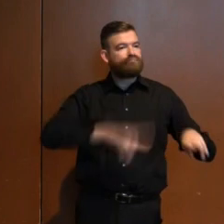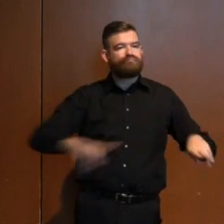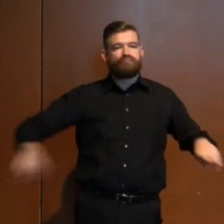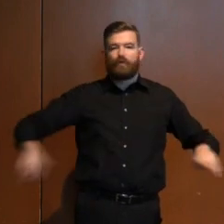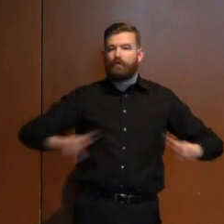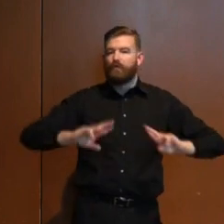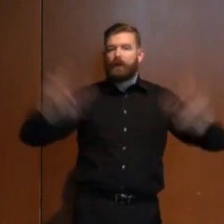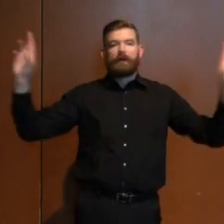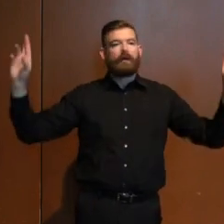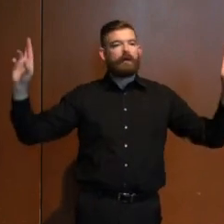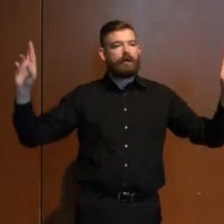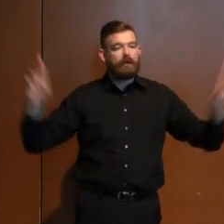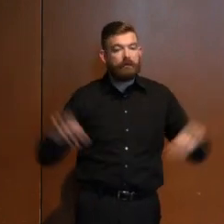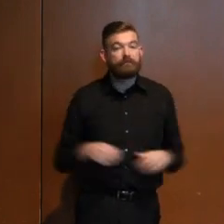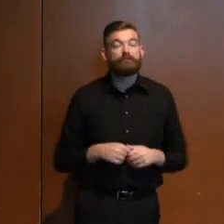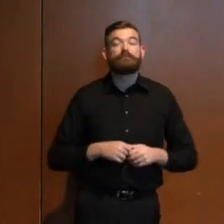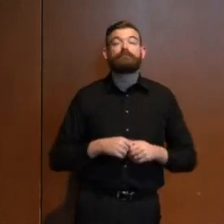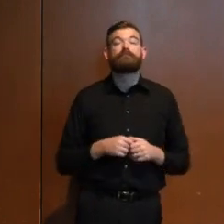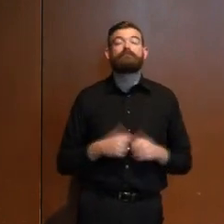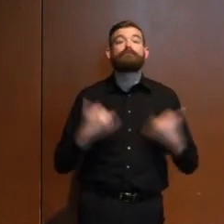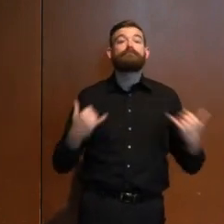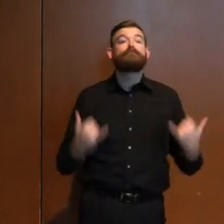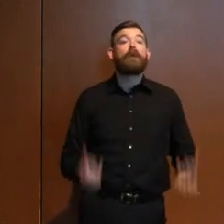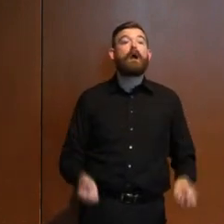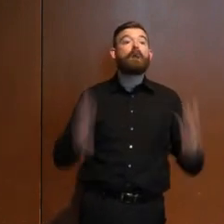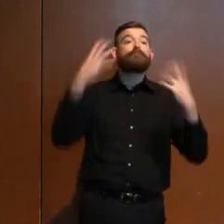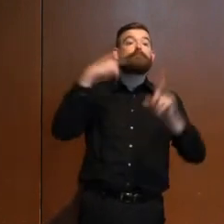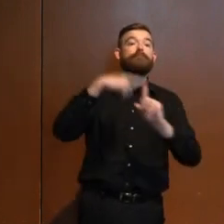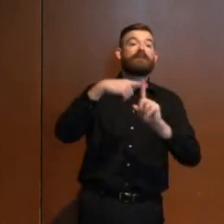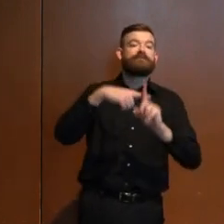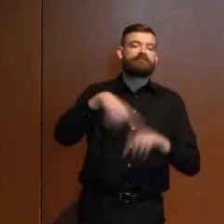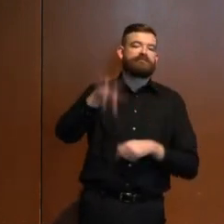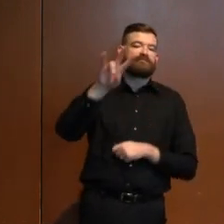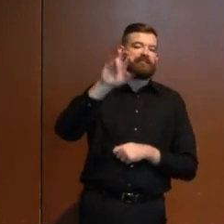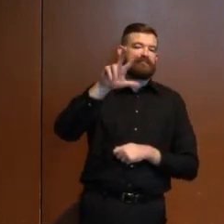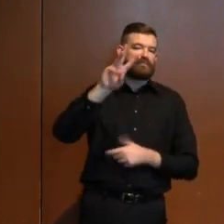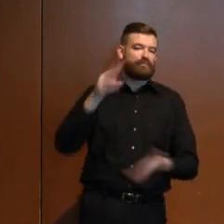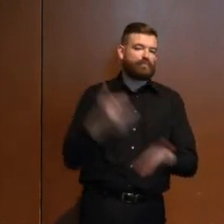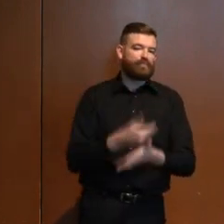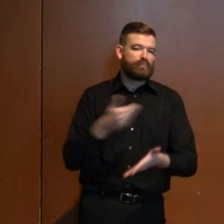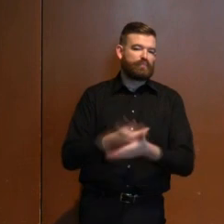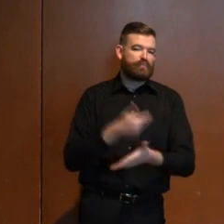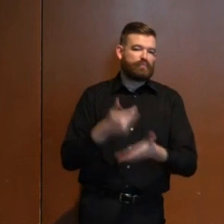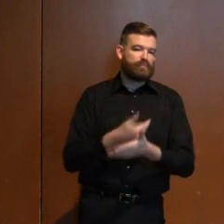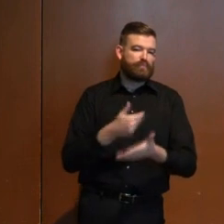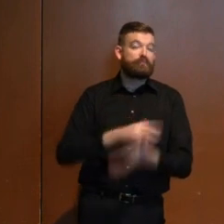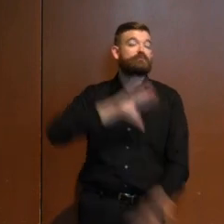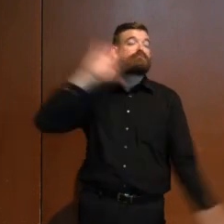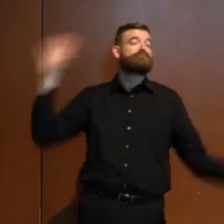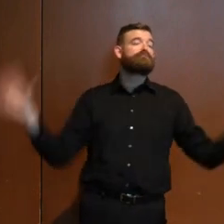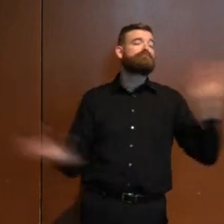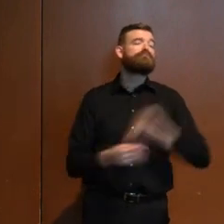THAT WE ARE EXPECTING. AS I SAID, CONFIRMED CASES ARE RISING QUICKLY.